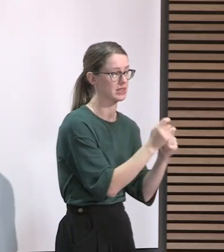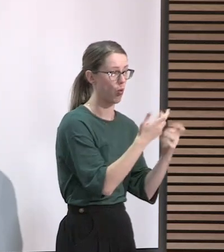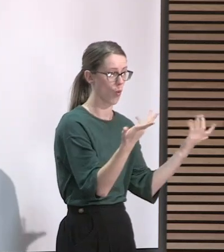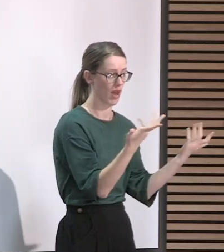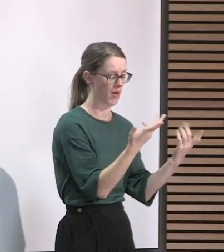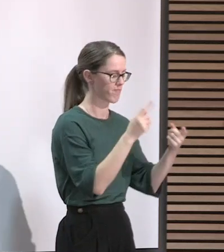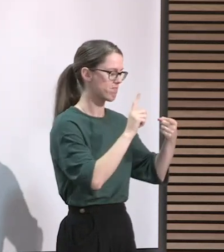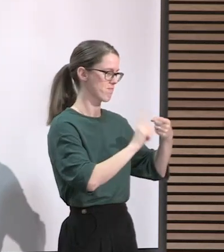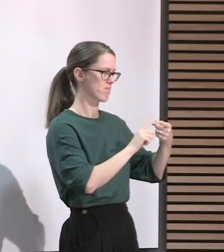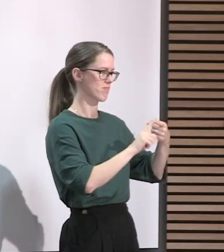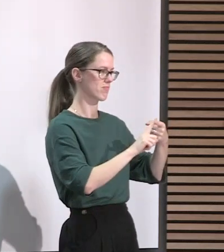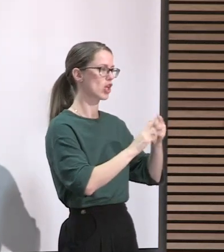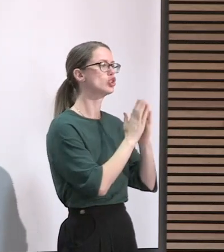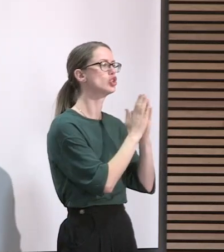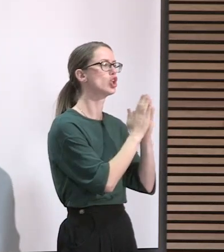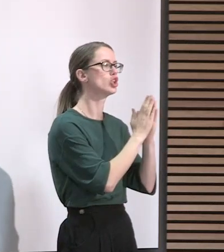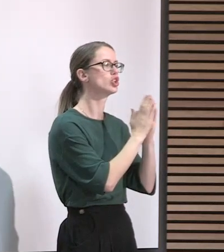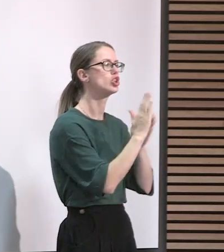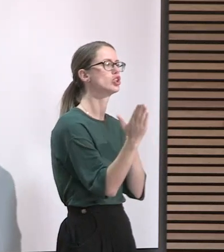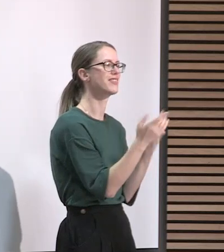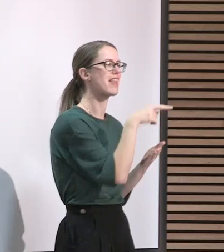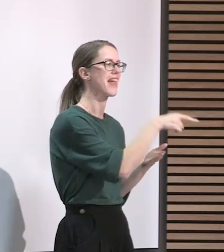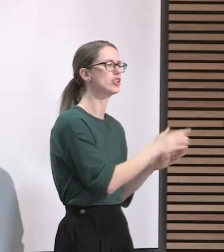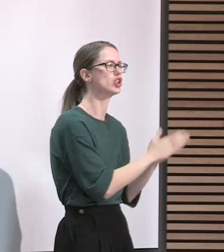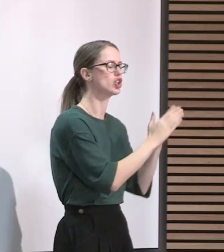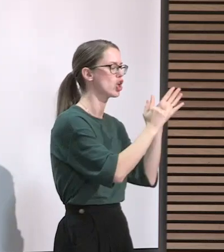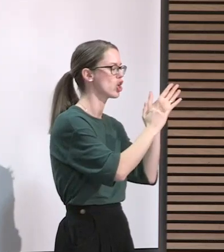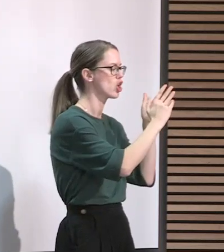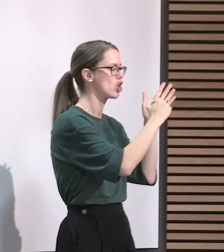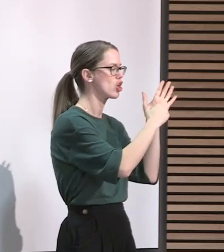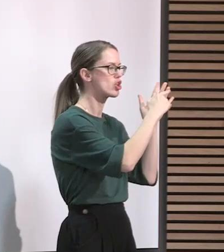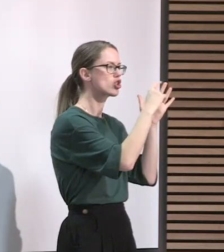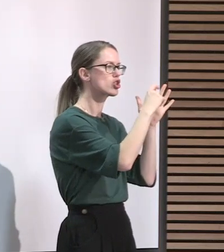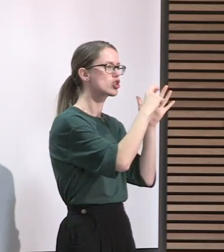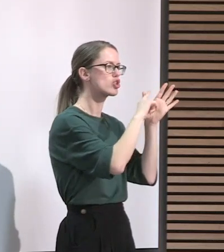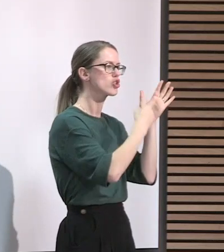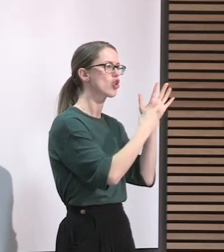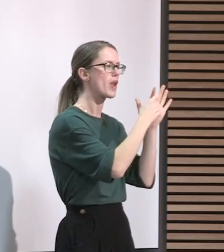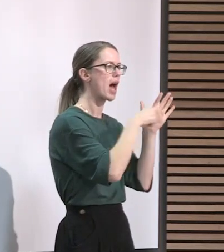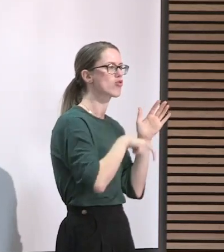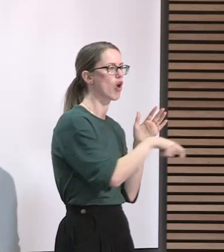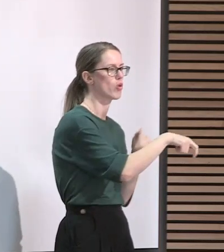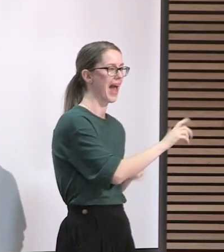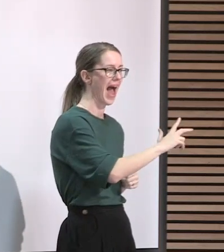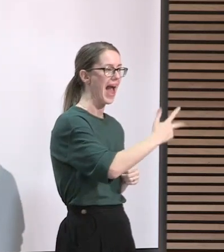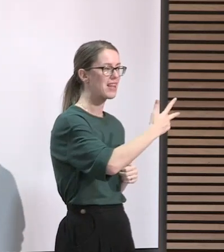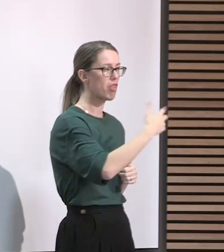following events to get tested as soon as possible: